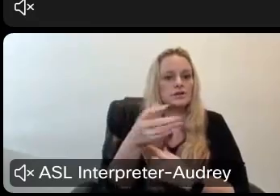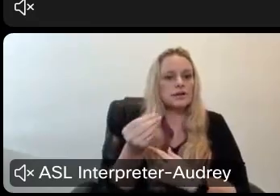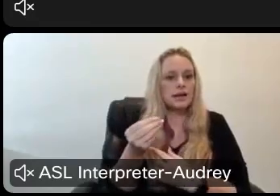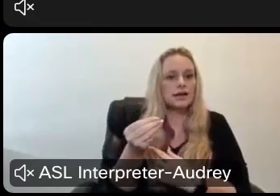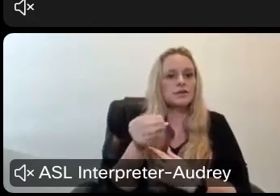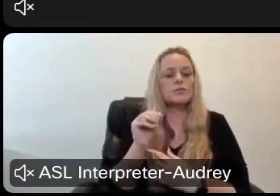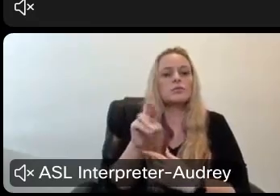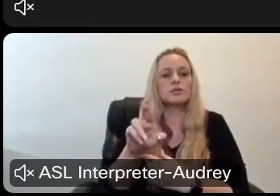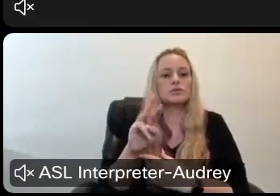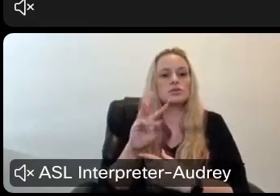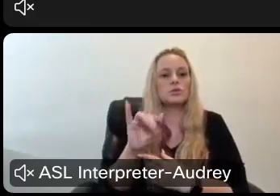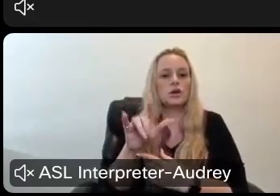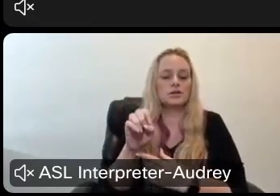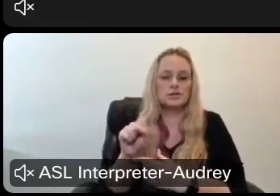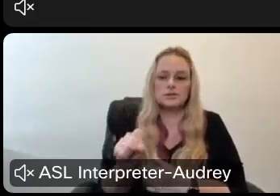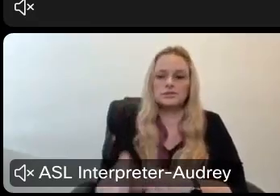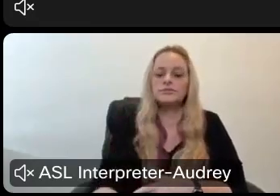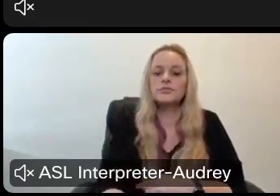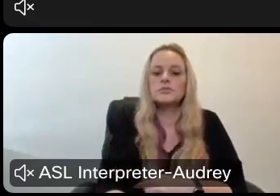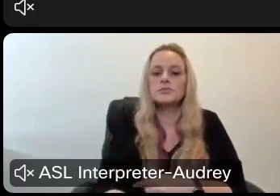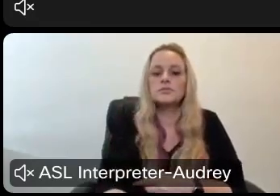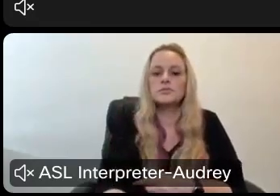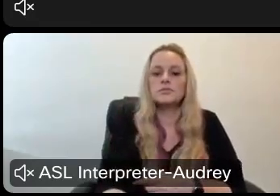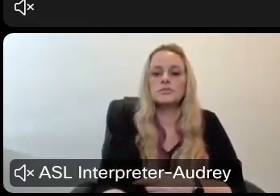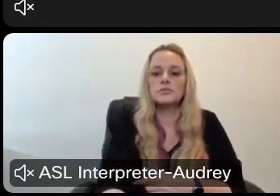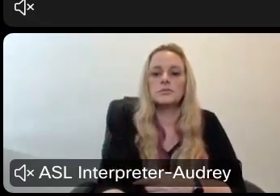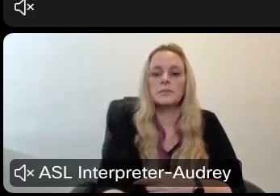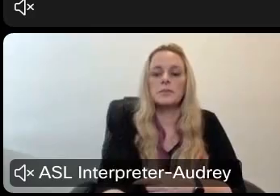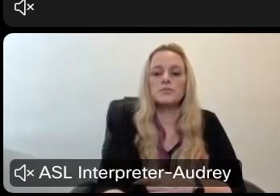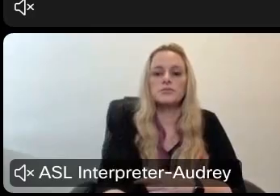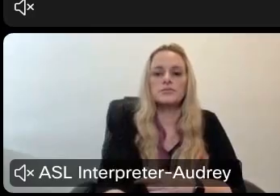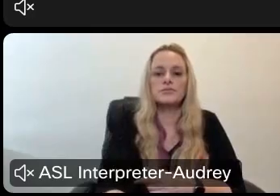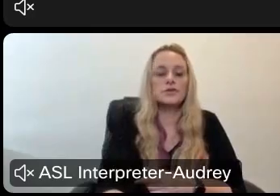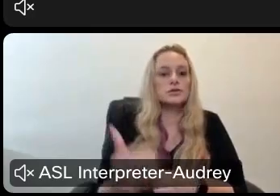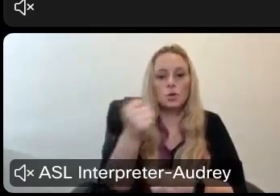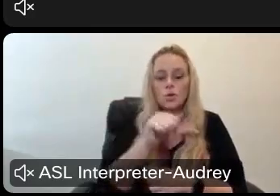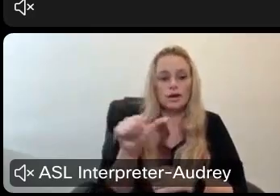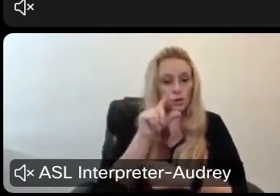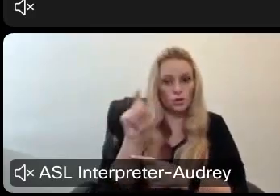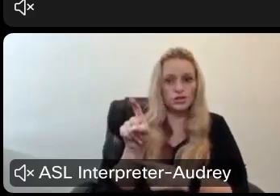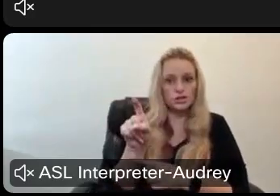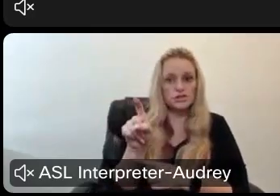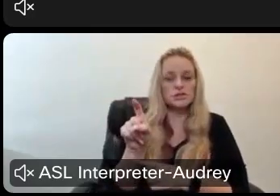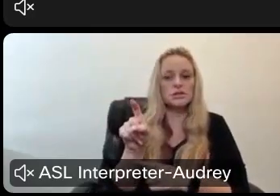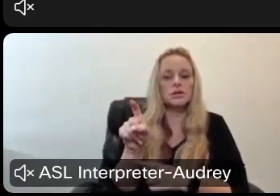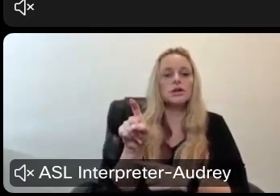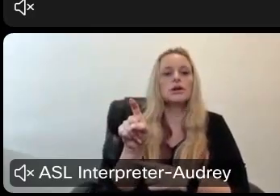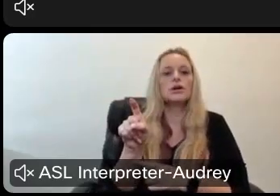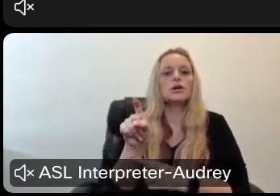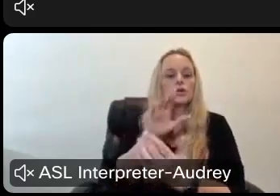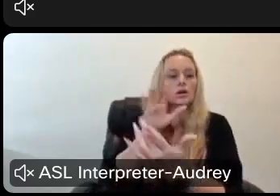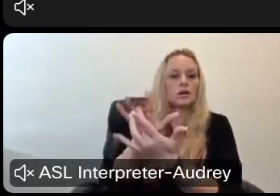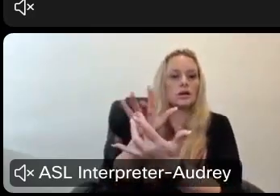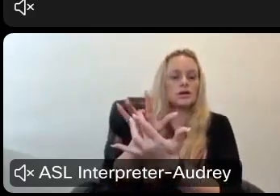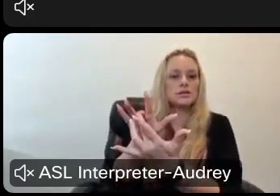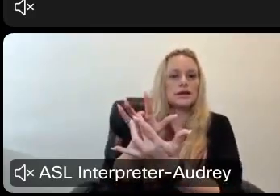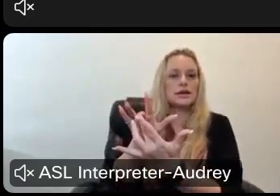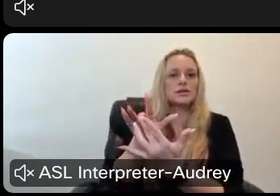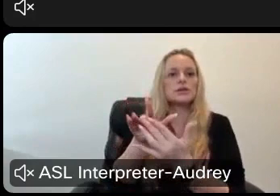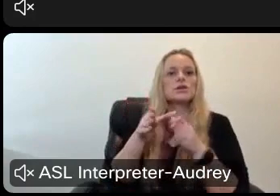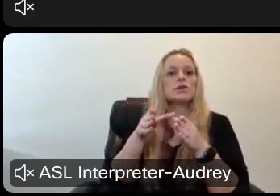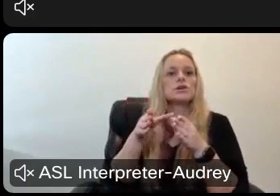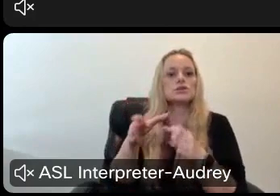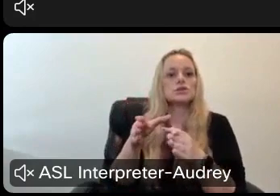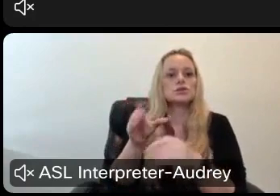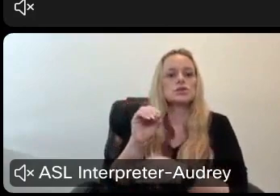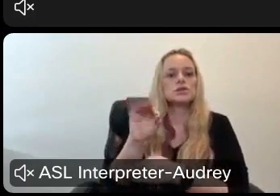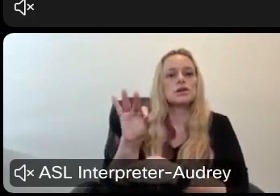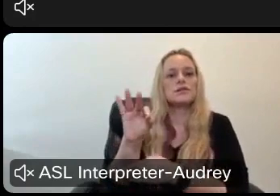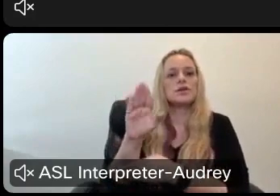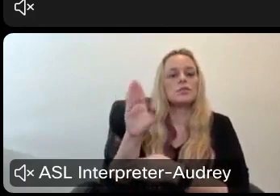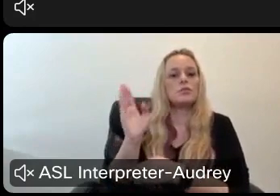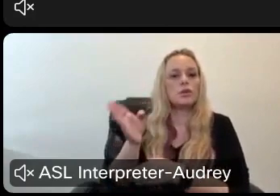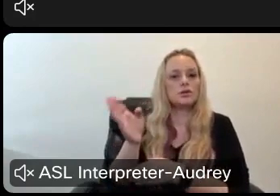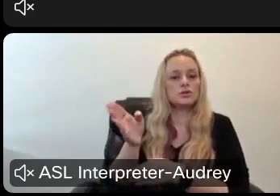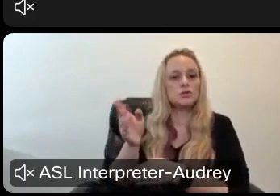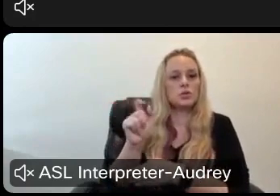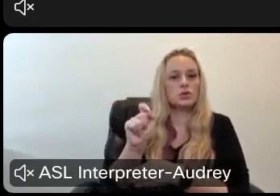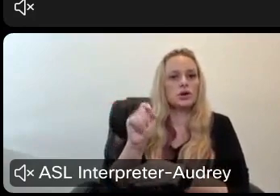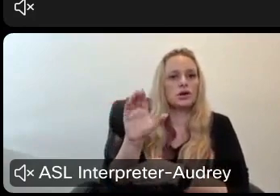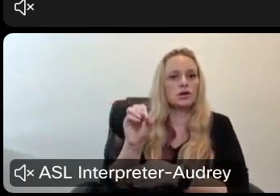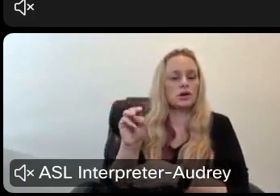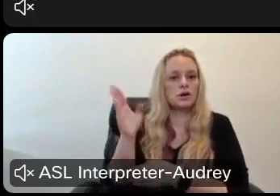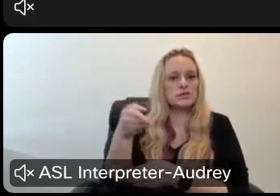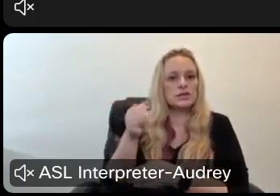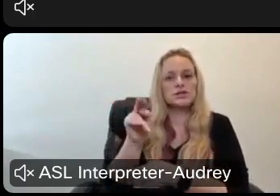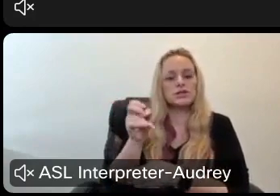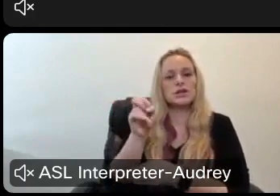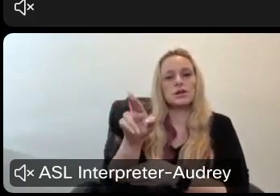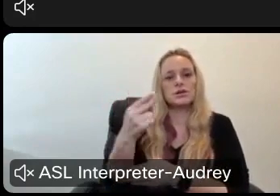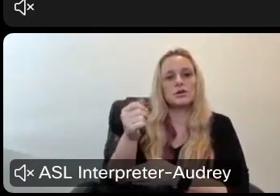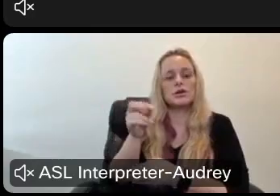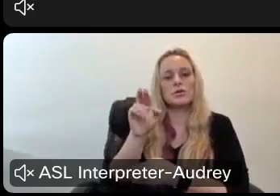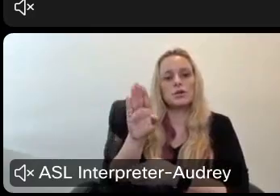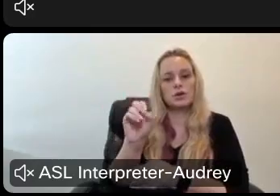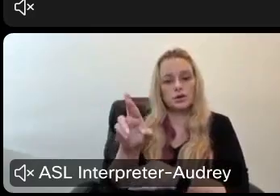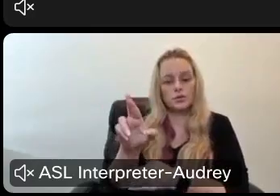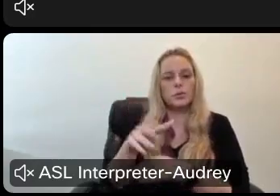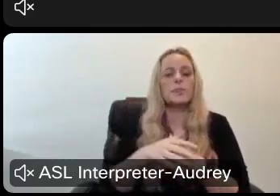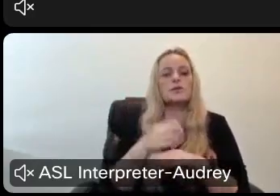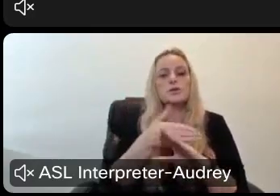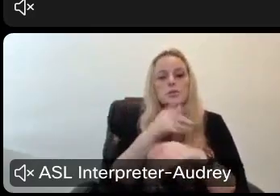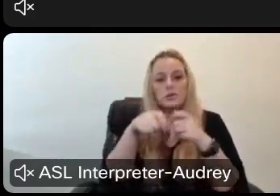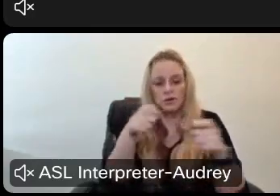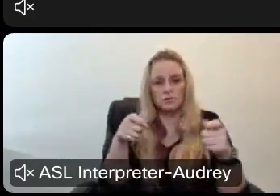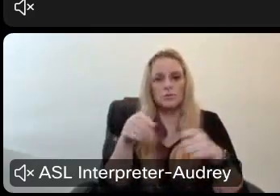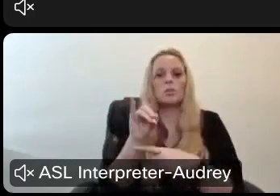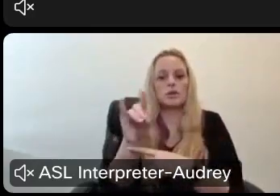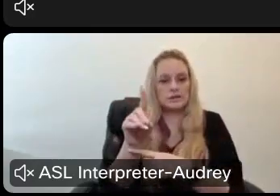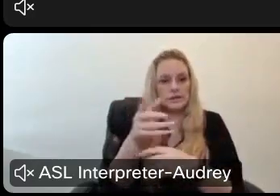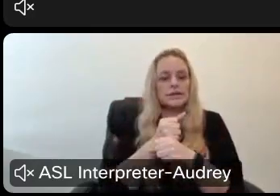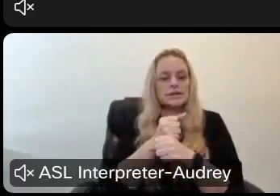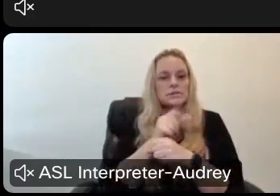Any questions that you may have, you can direct those to our streets of Baltimore sites/Anna Harbor. And before I wrap this up, we did receive some questions earlier today.